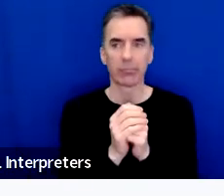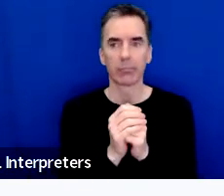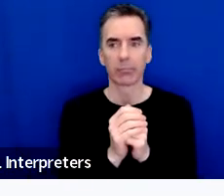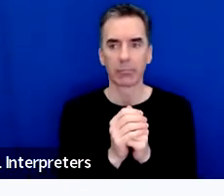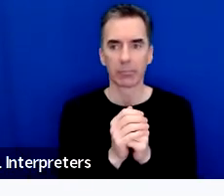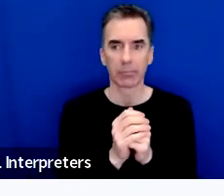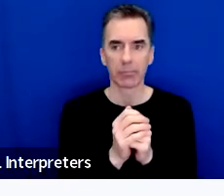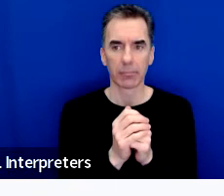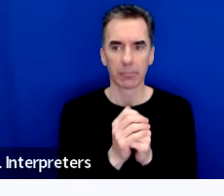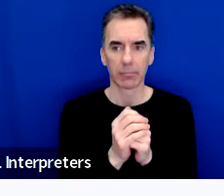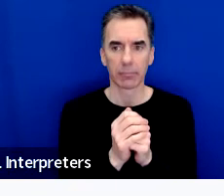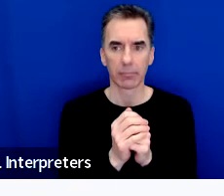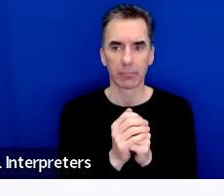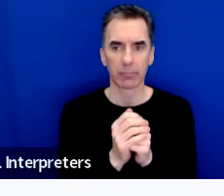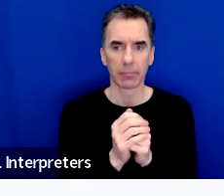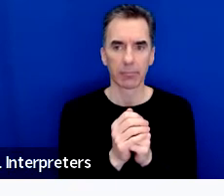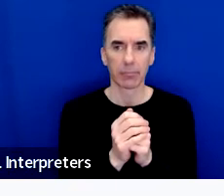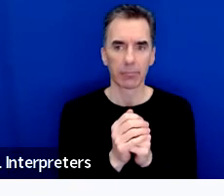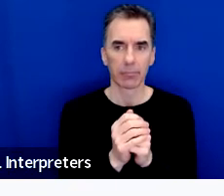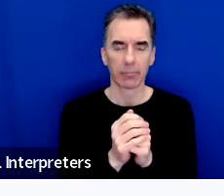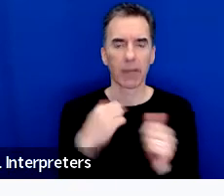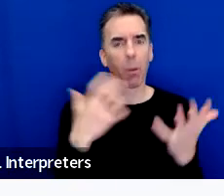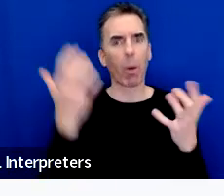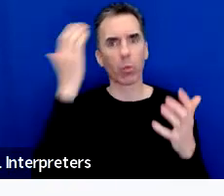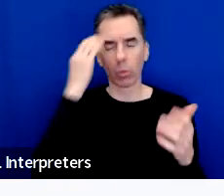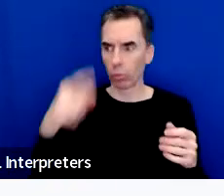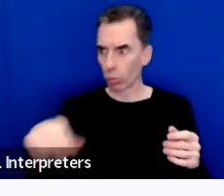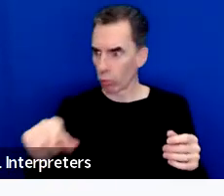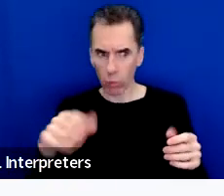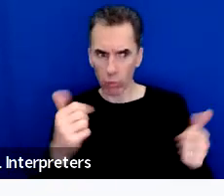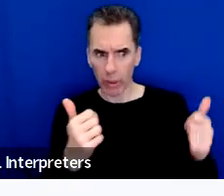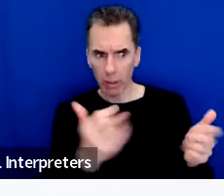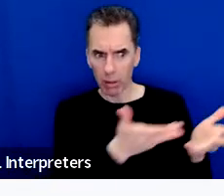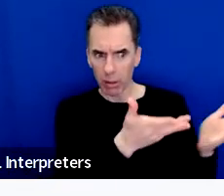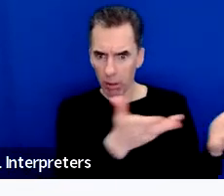you know, understanding what's useful what's not, what can be used as primary